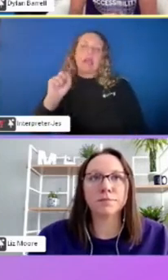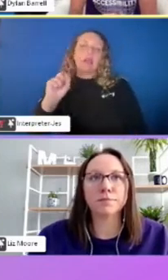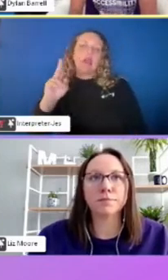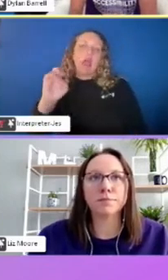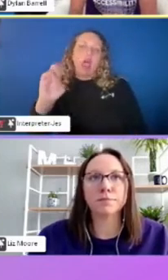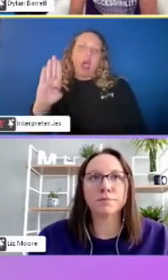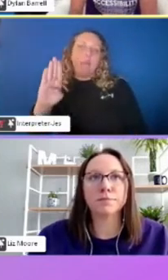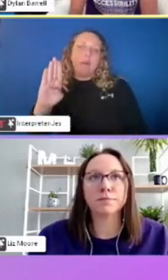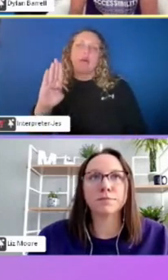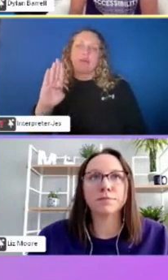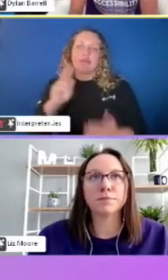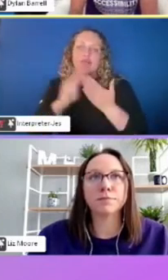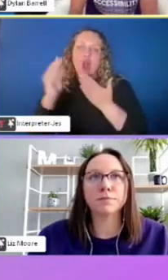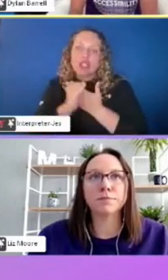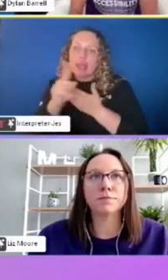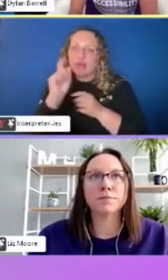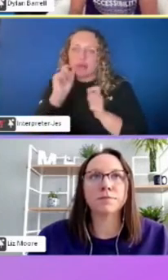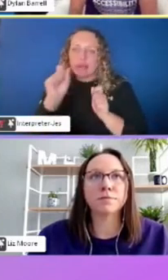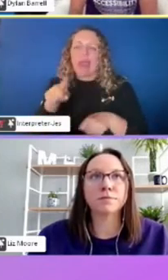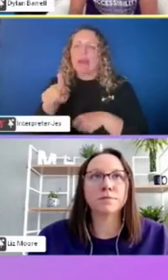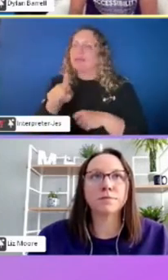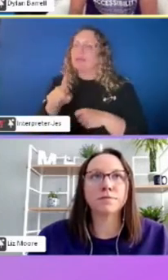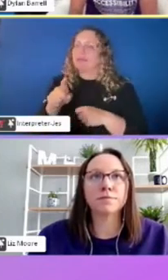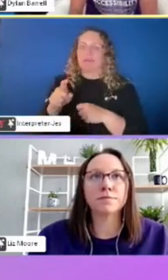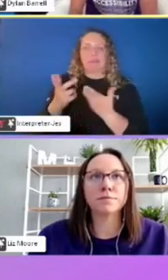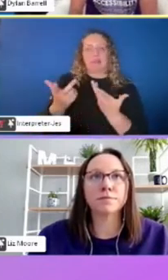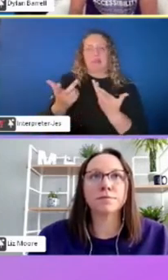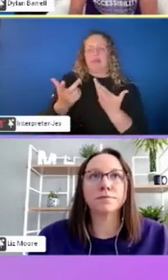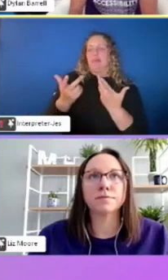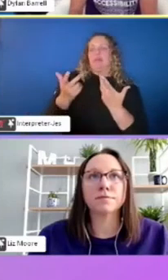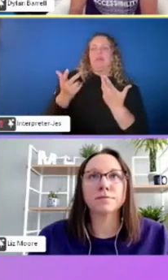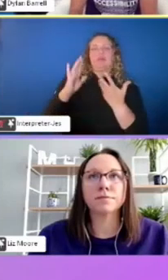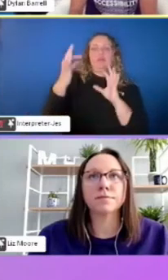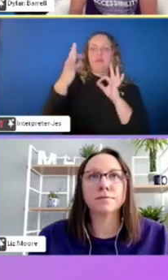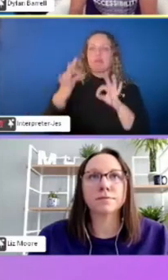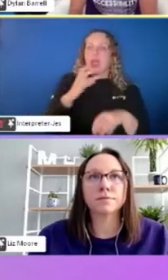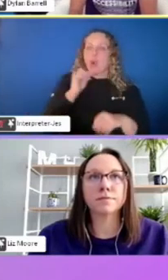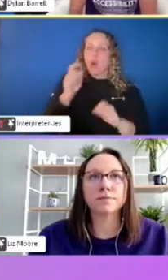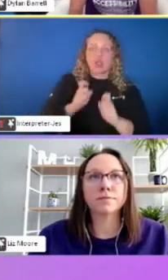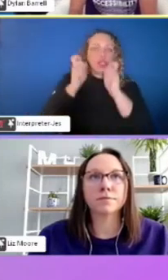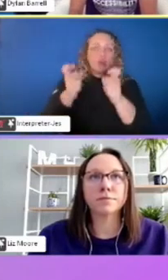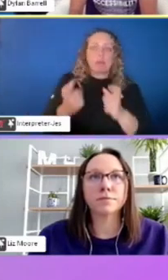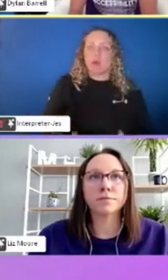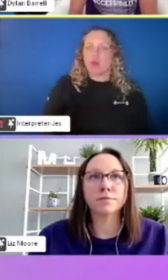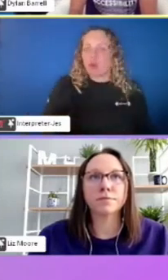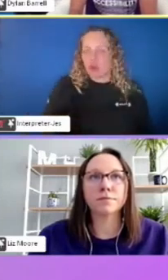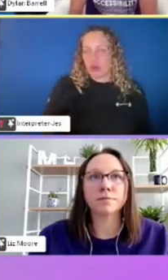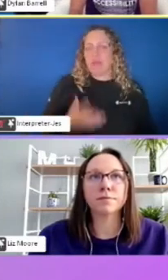You could even contribute to the GitHub project yourself to help us get there a little faster.